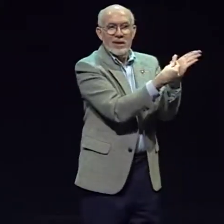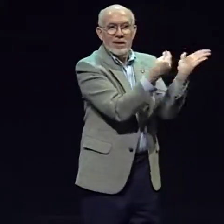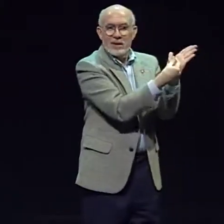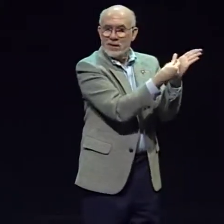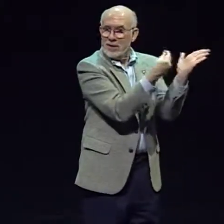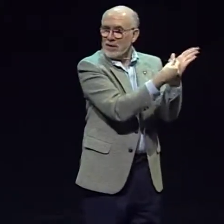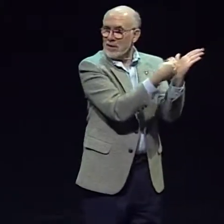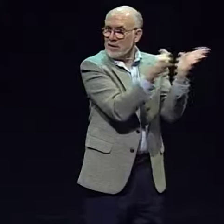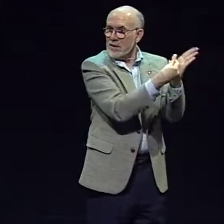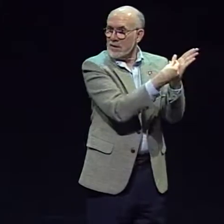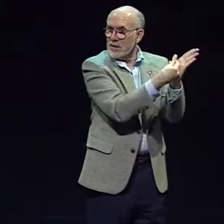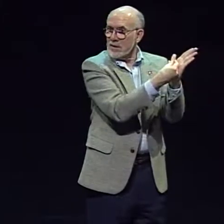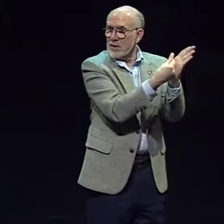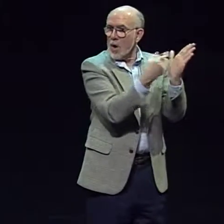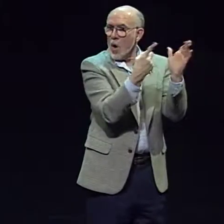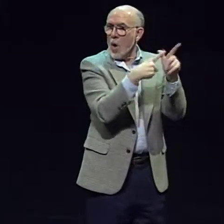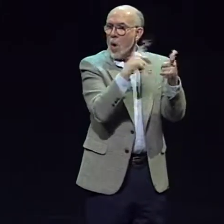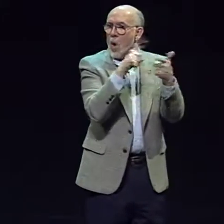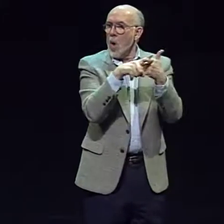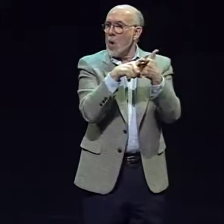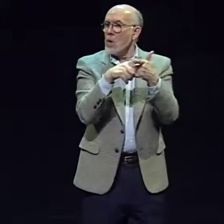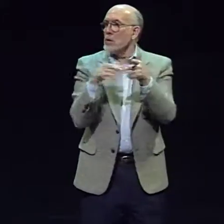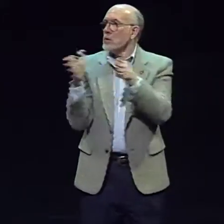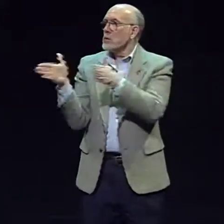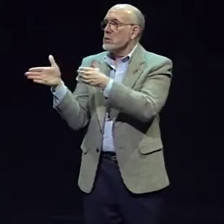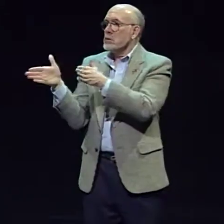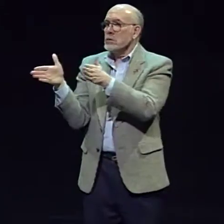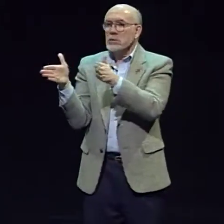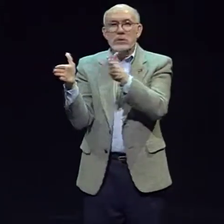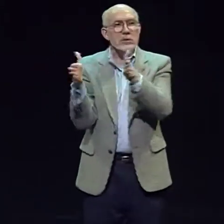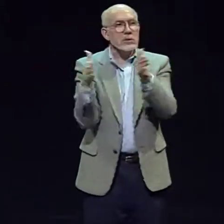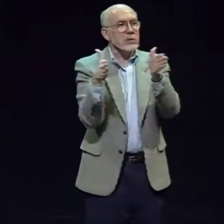AND THEY'RE LED BY GREED, MONEY,